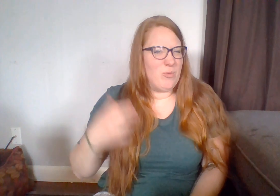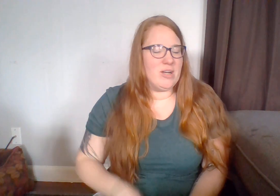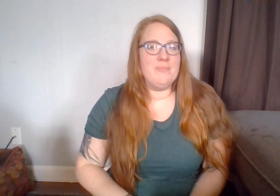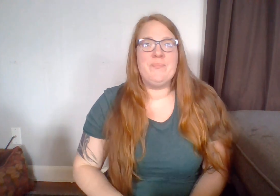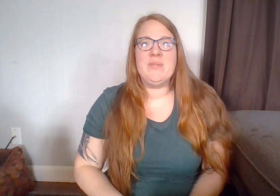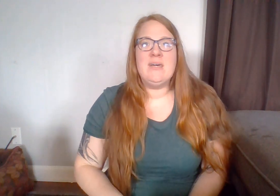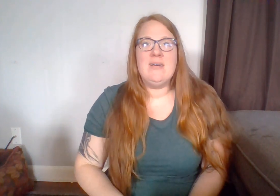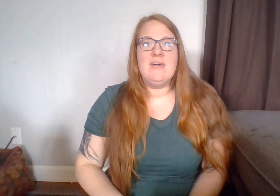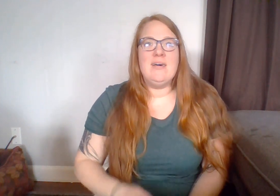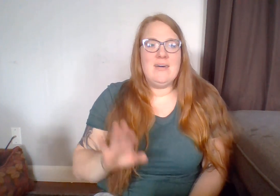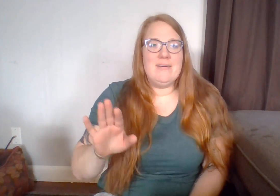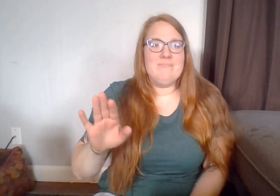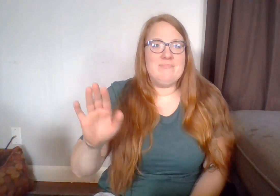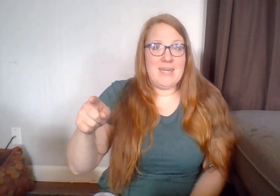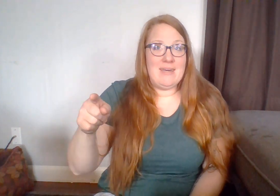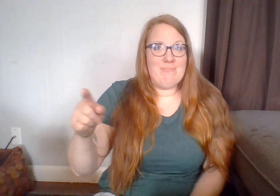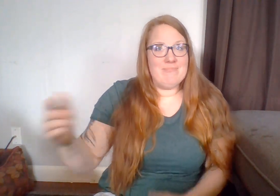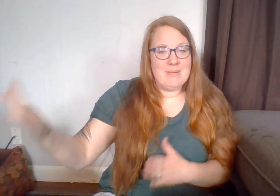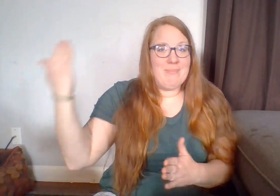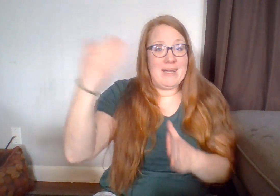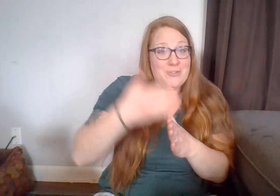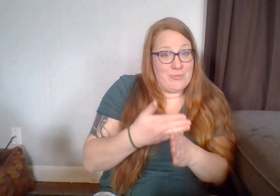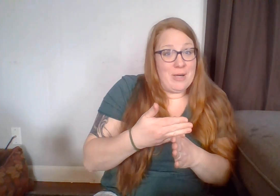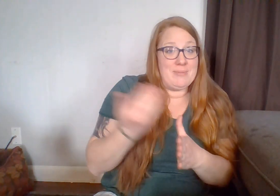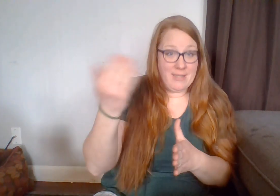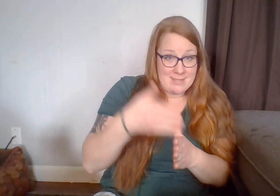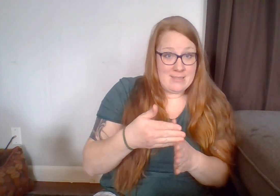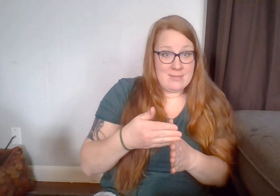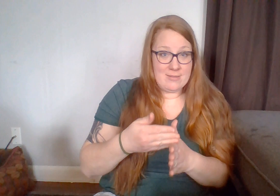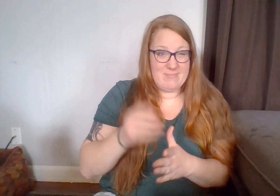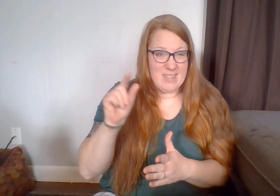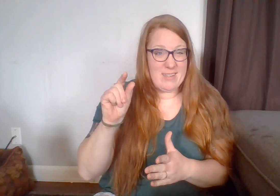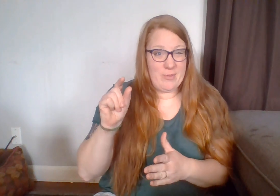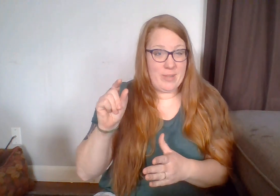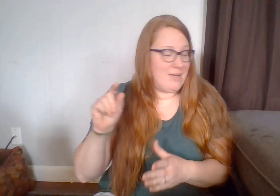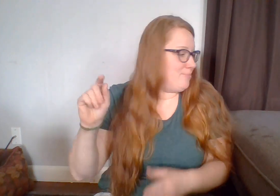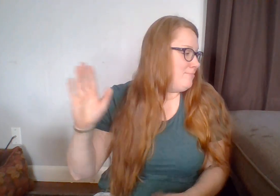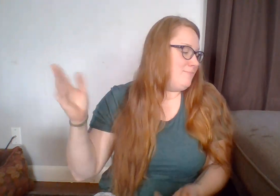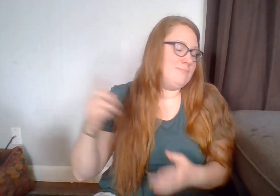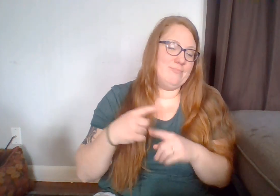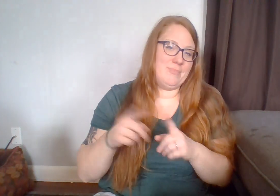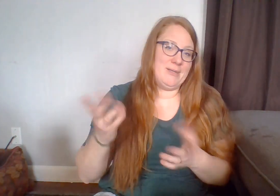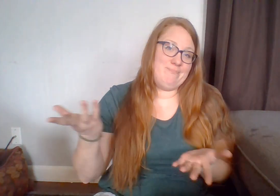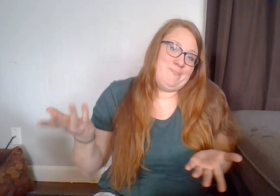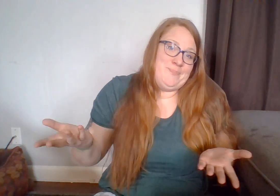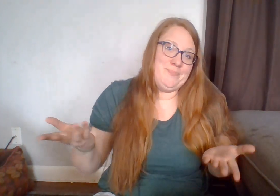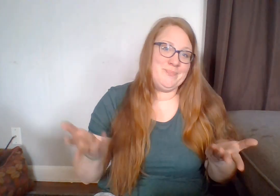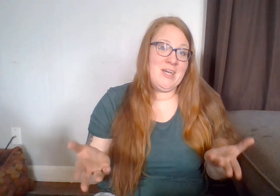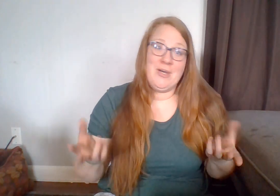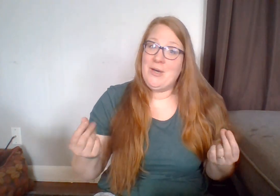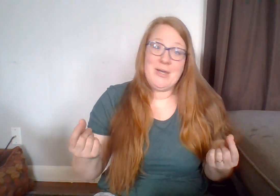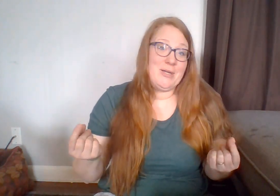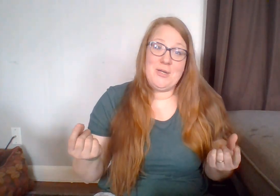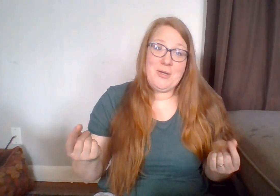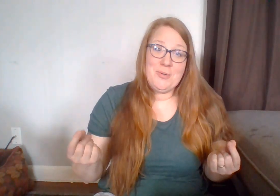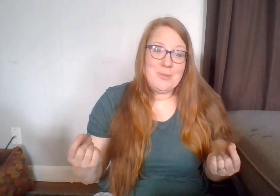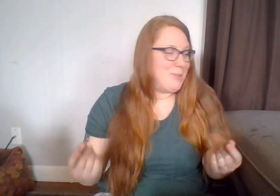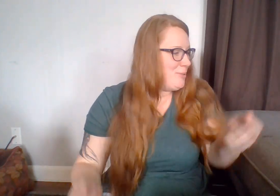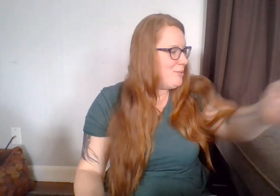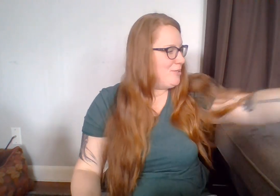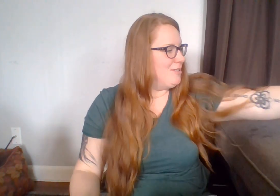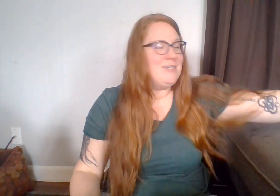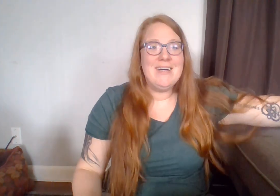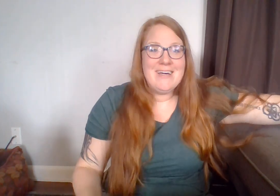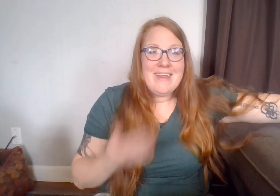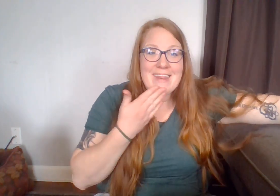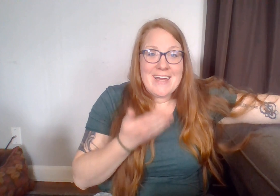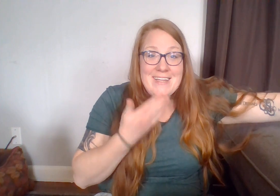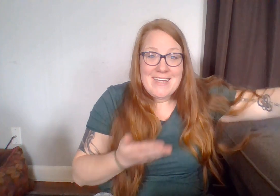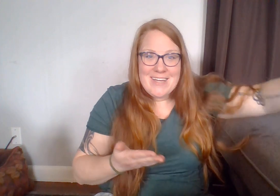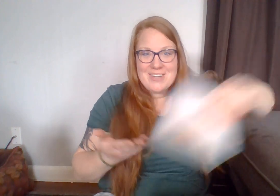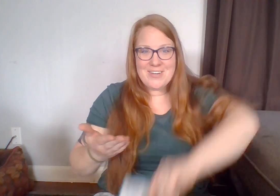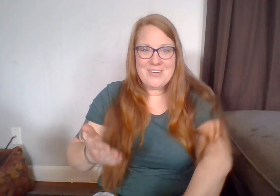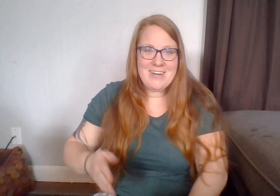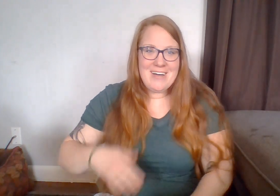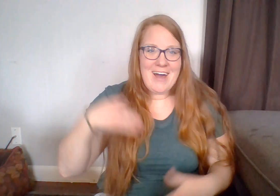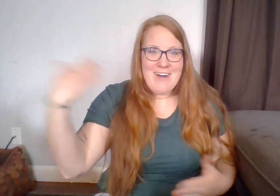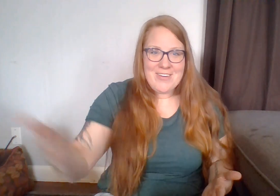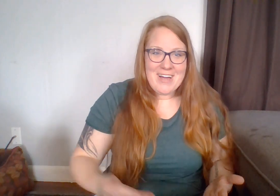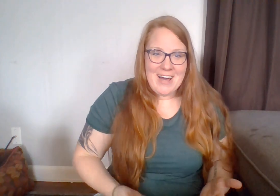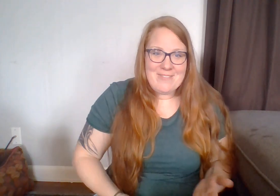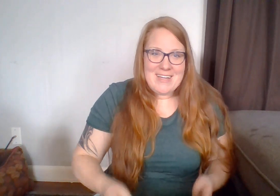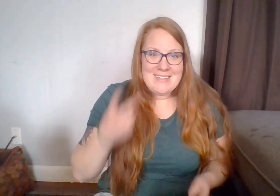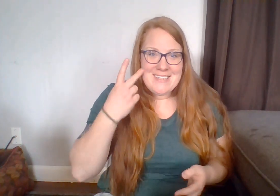he might interrupt us a little bit but what can you do? thank you for coming to